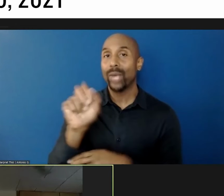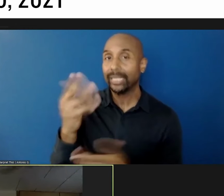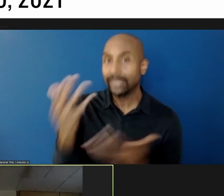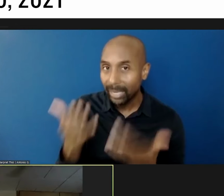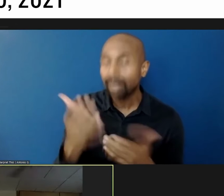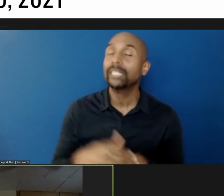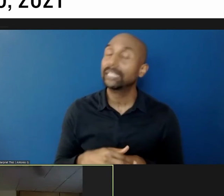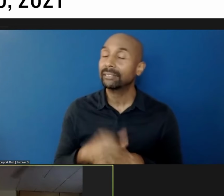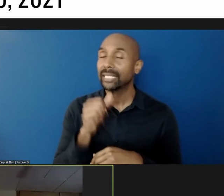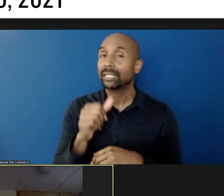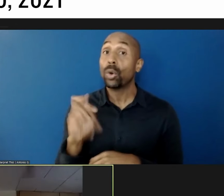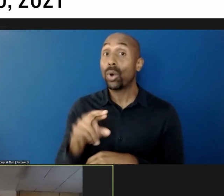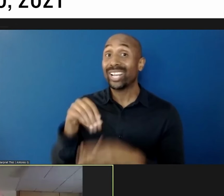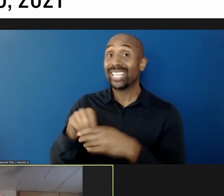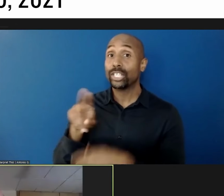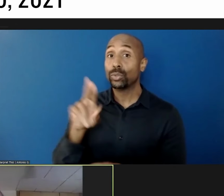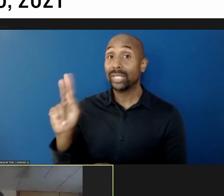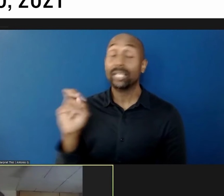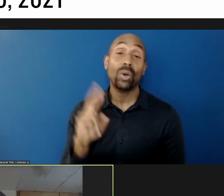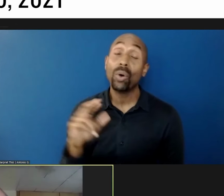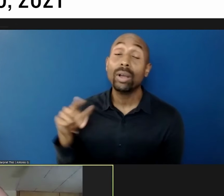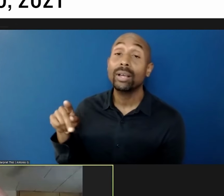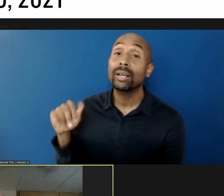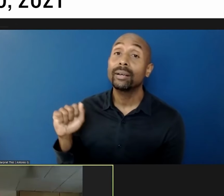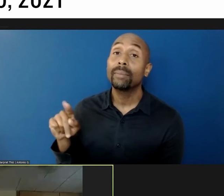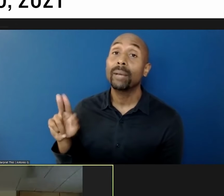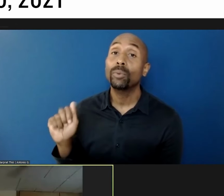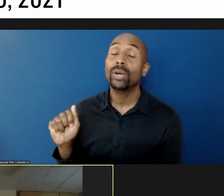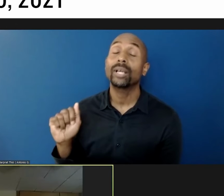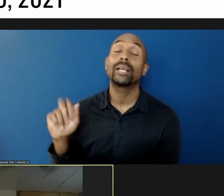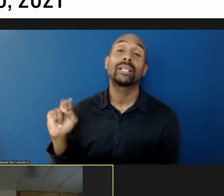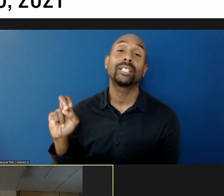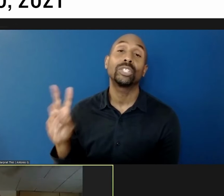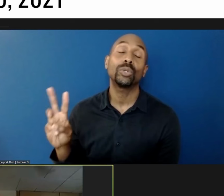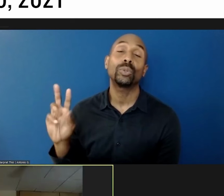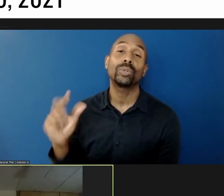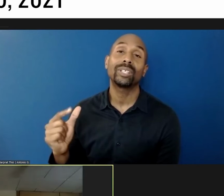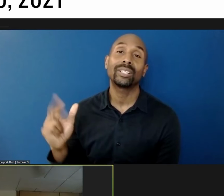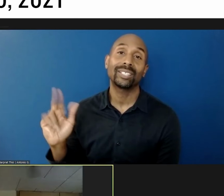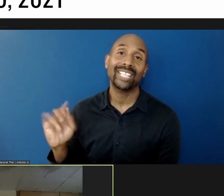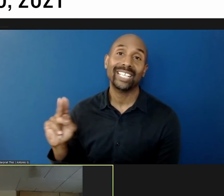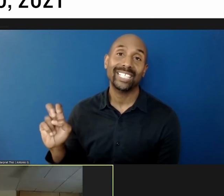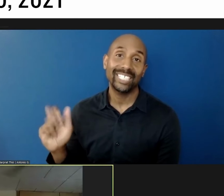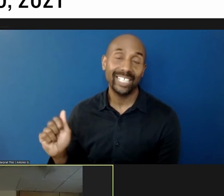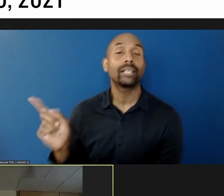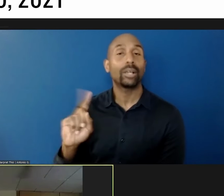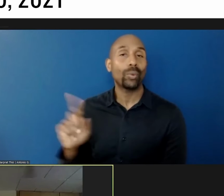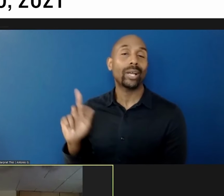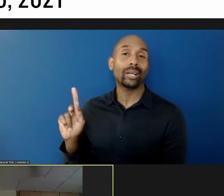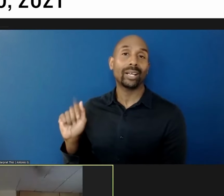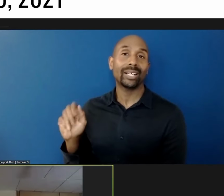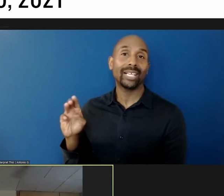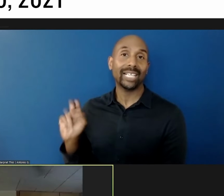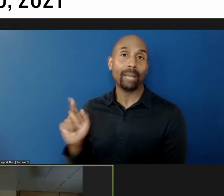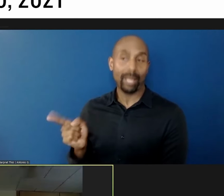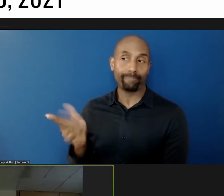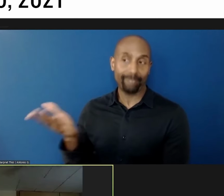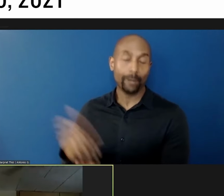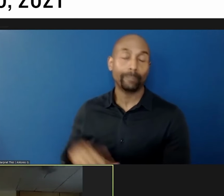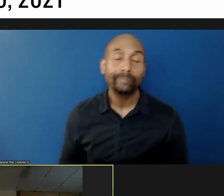UK or even in Papua New Guinea, where Kaman is from and with us today, it's very important